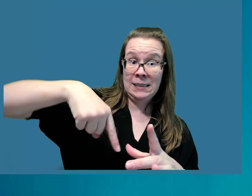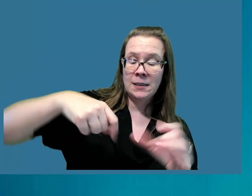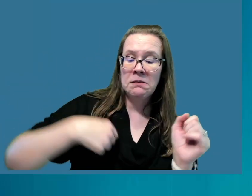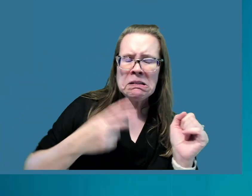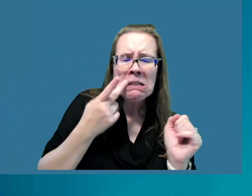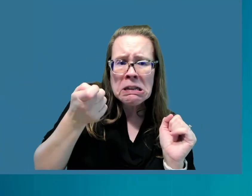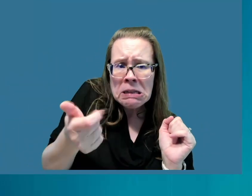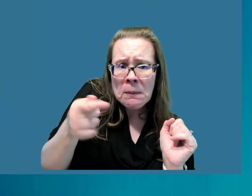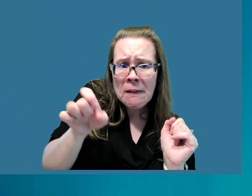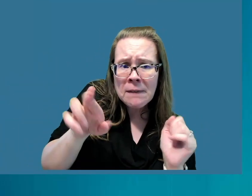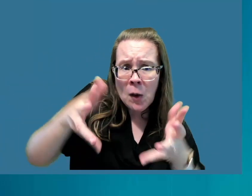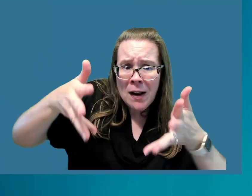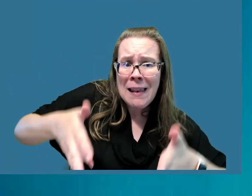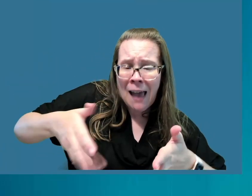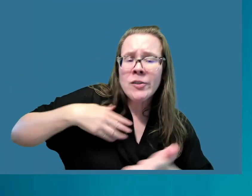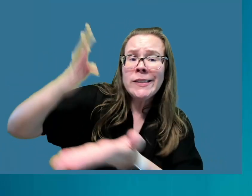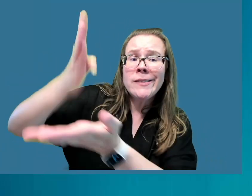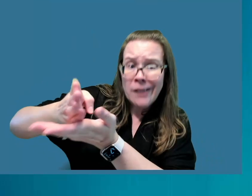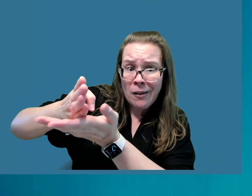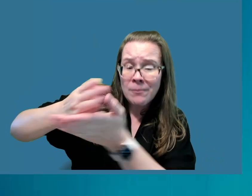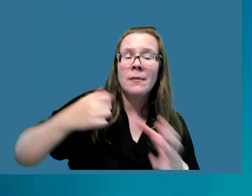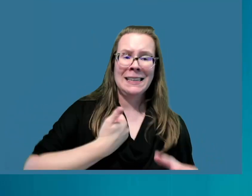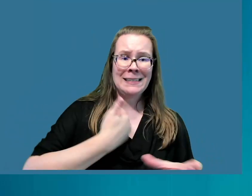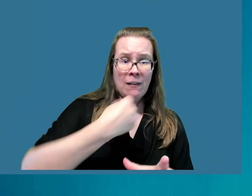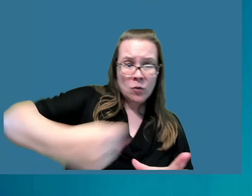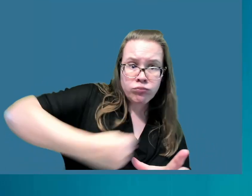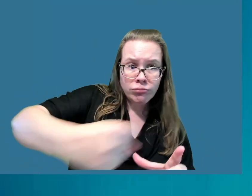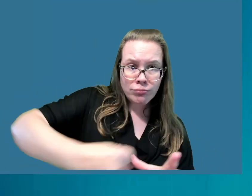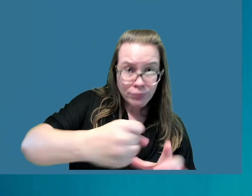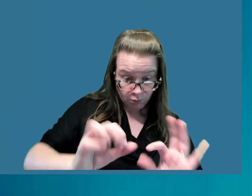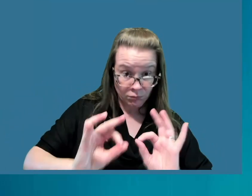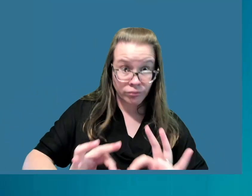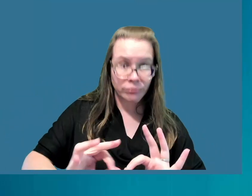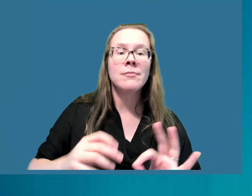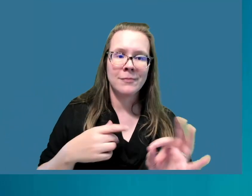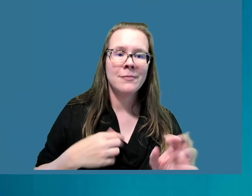sometimes what I'll do is I'll stop mixing with the Kitchenaid before all the flour is absorbed,